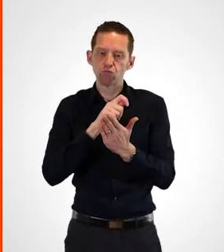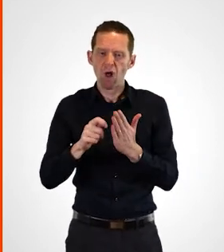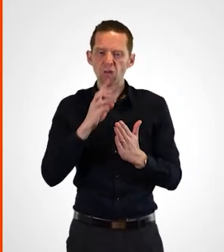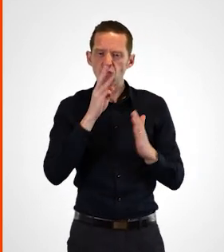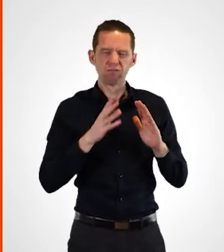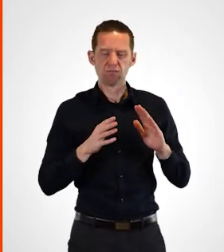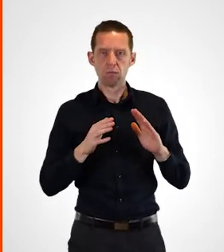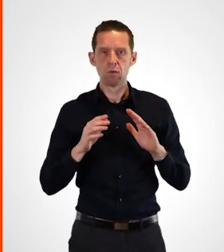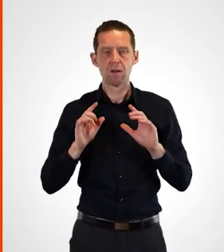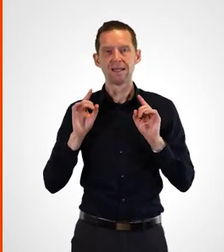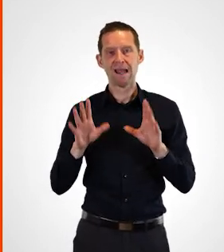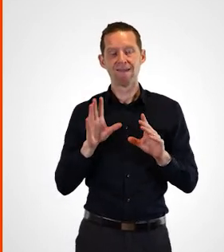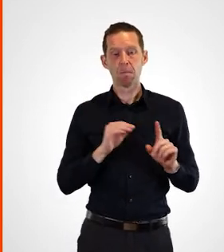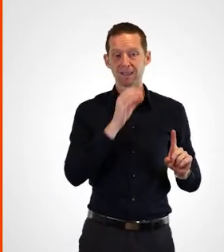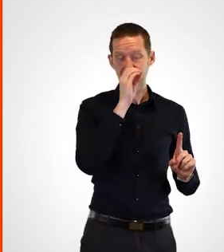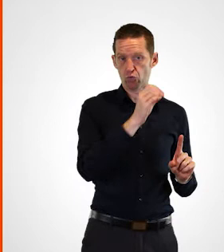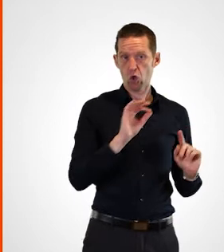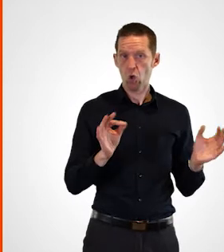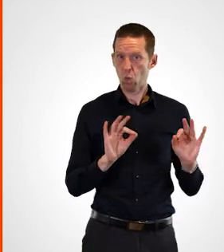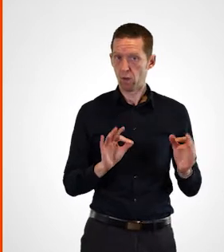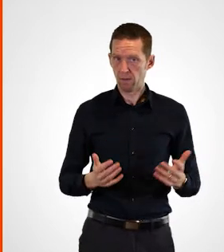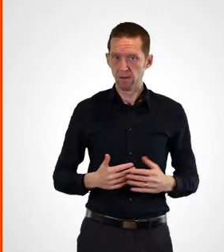that really begins at age zero, if you will.